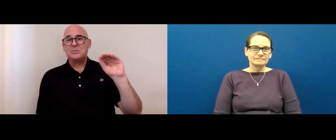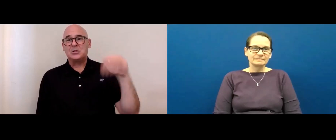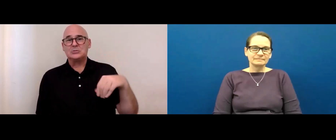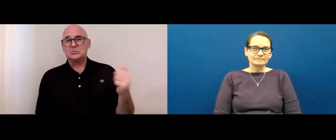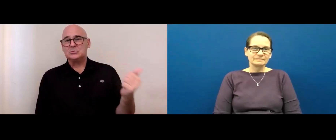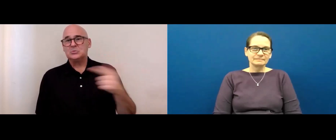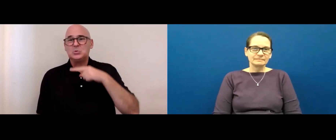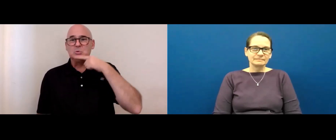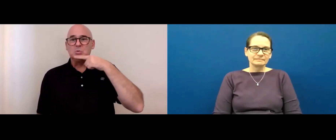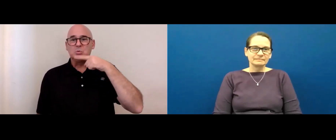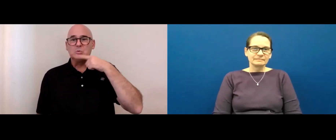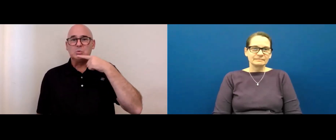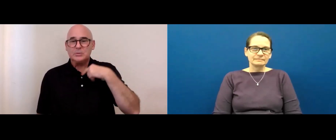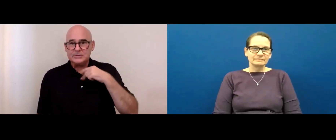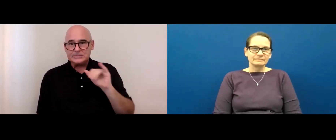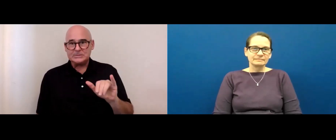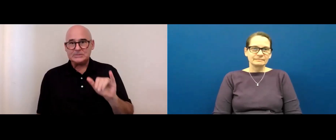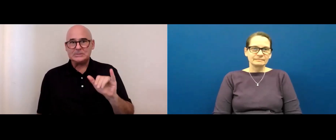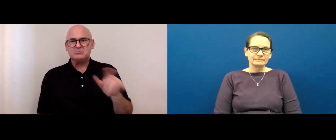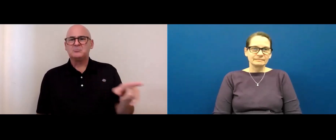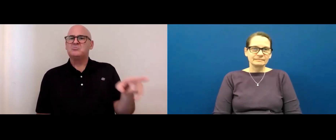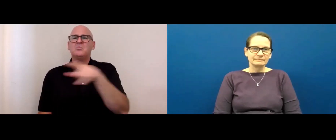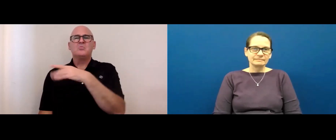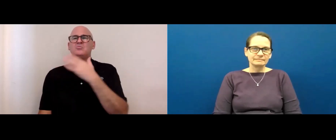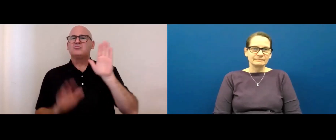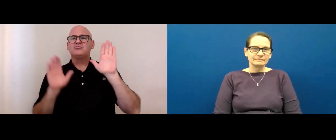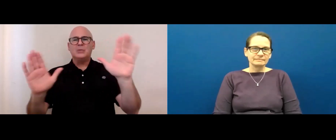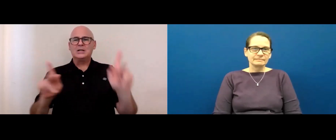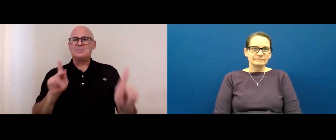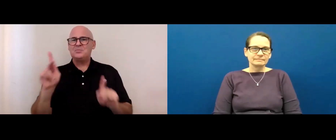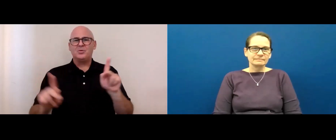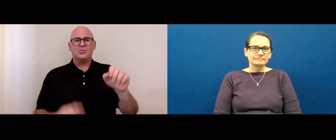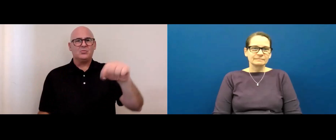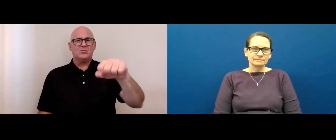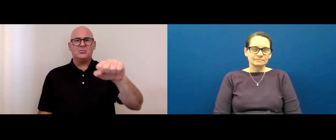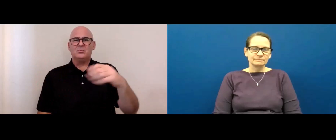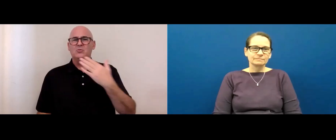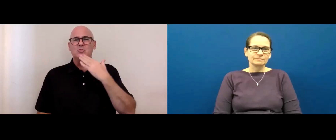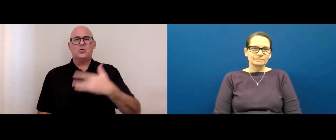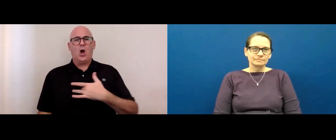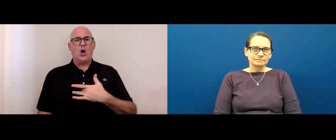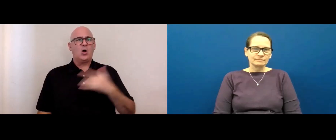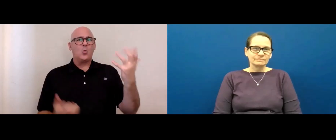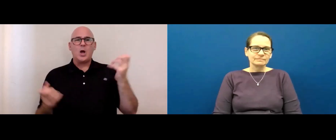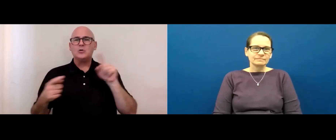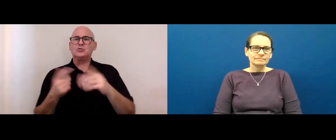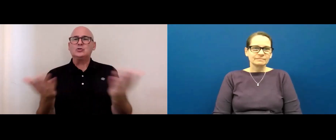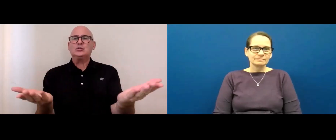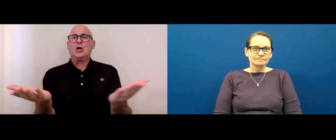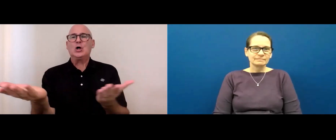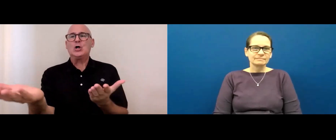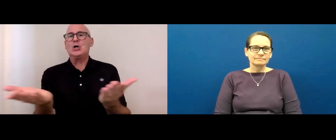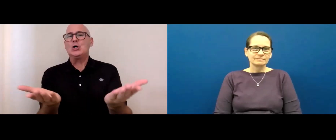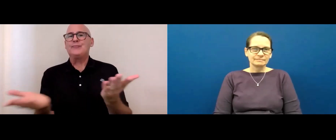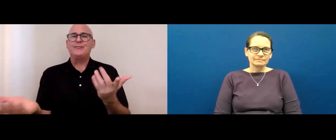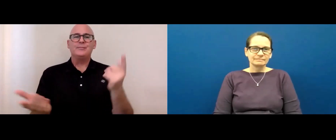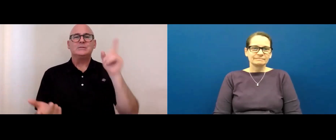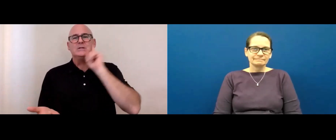95 of them were hearing they were great people sure they had a good heart and they wanted to